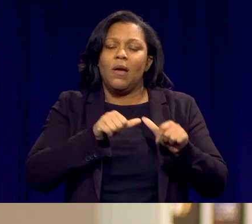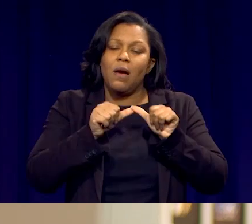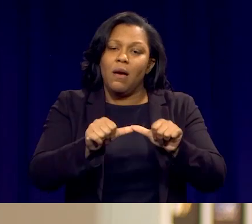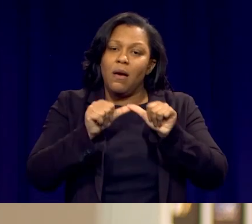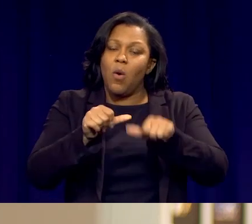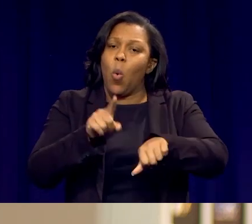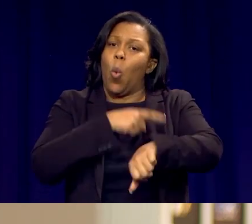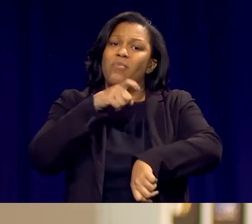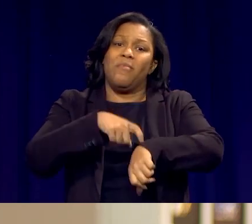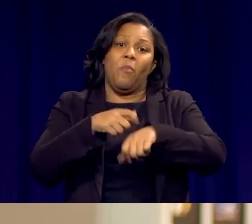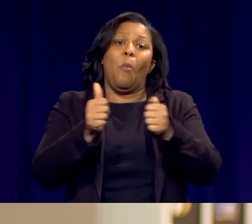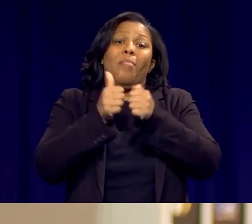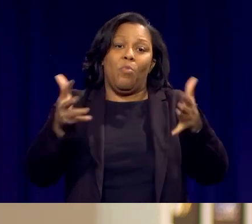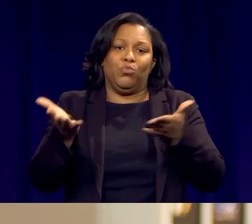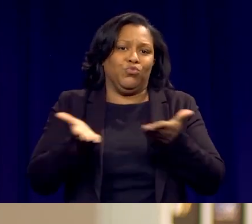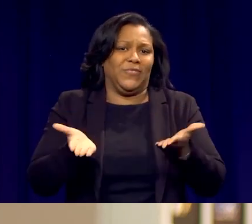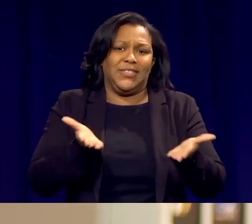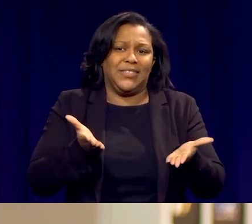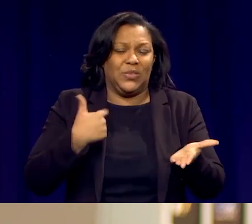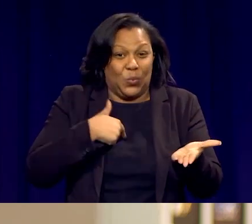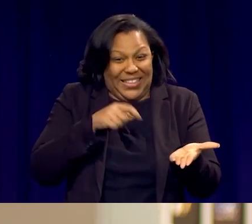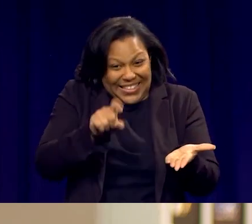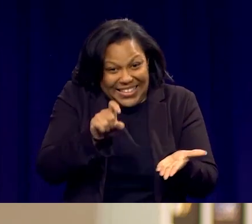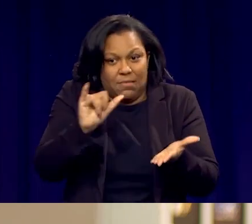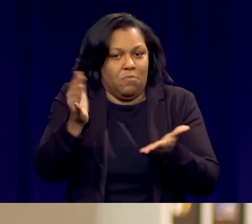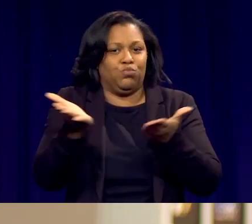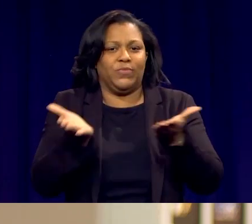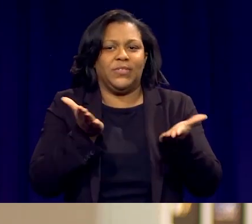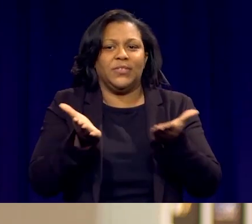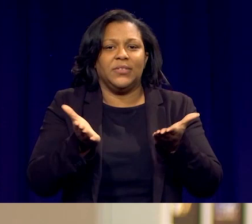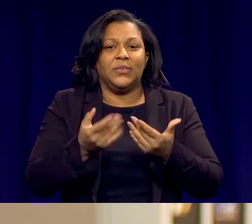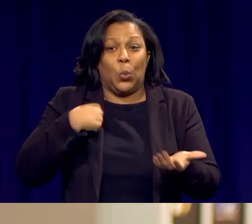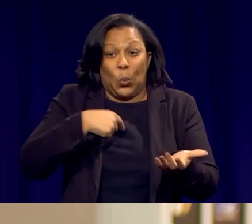where we've gone so long without services that we need.